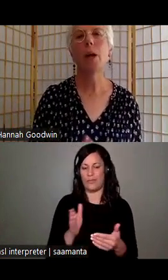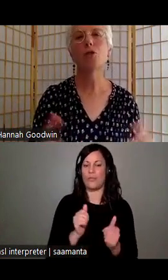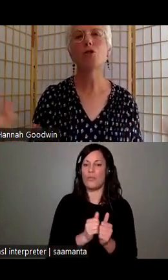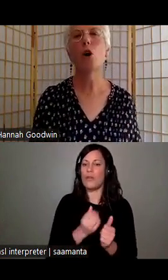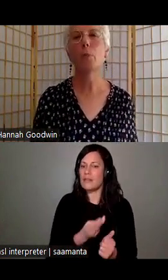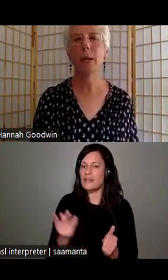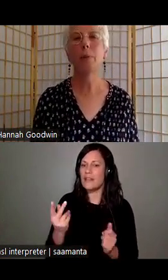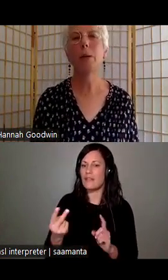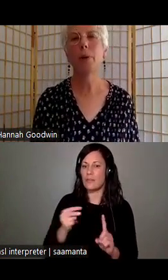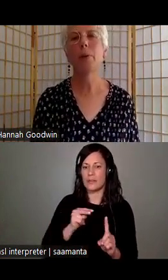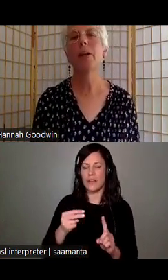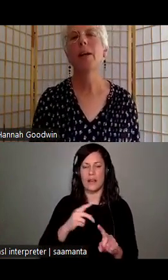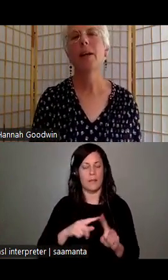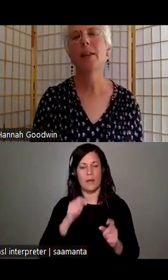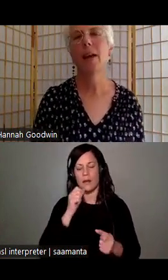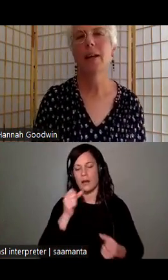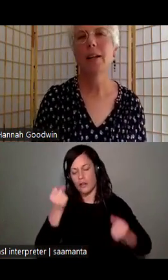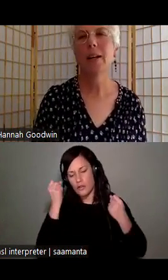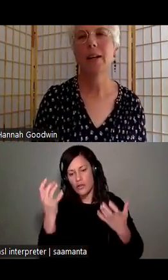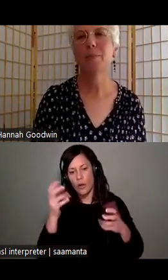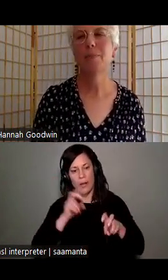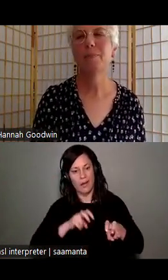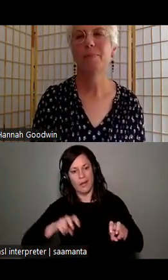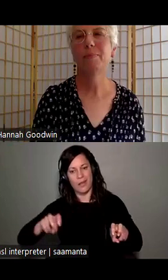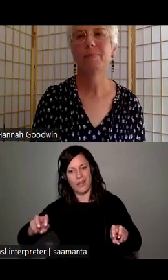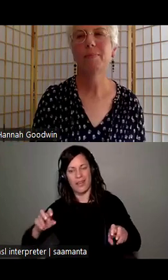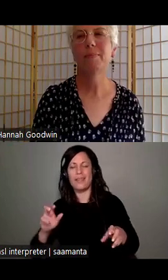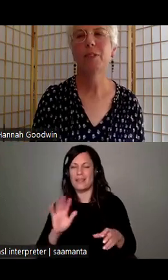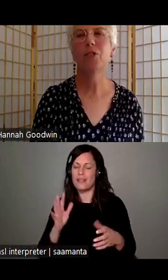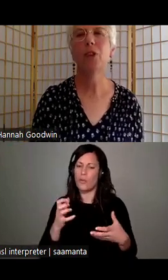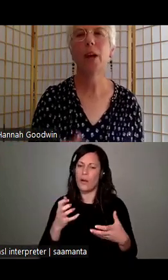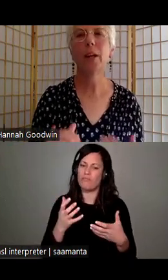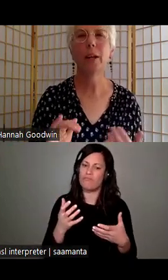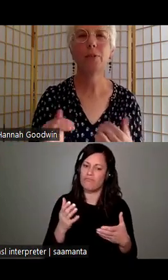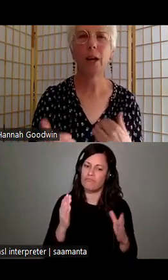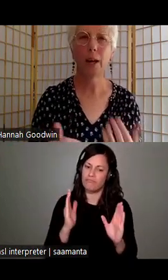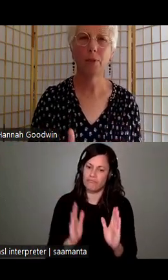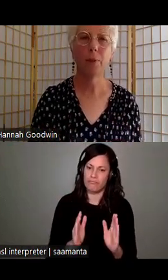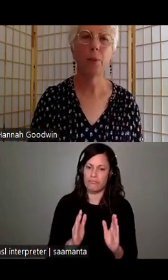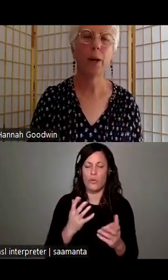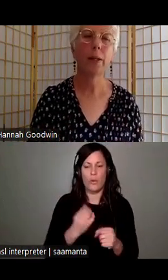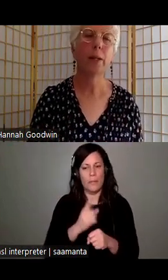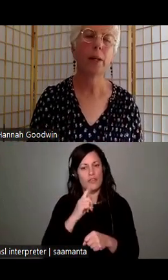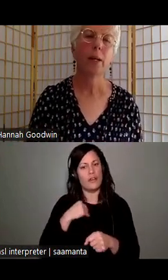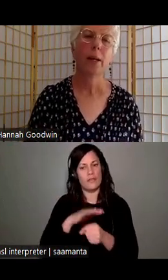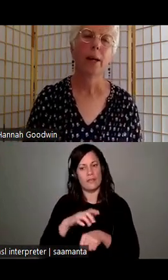but not so many people that there's not enough time for everyone.